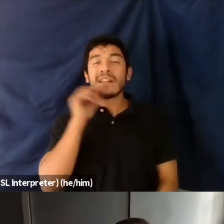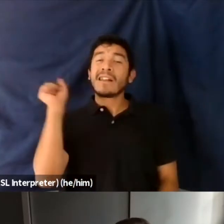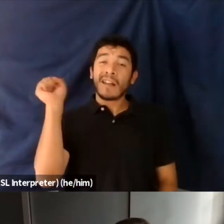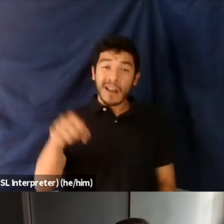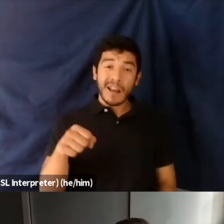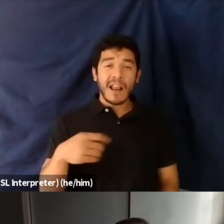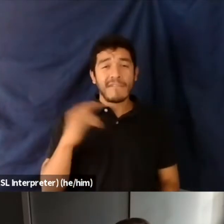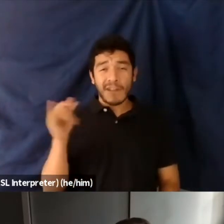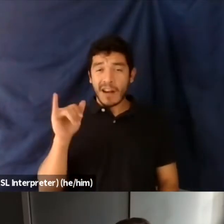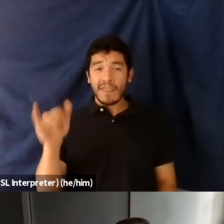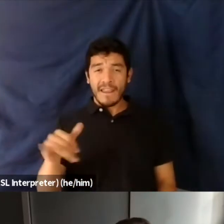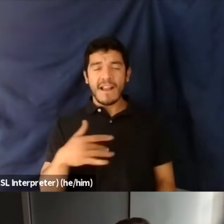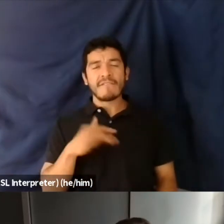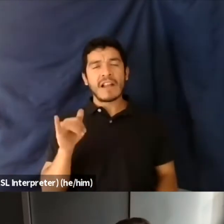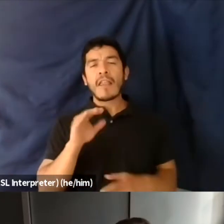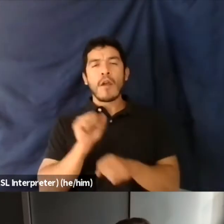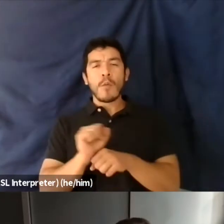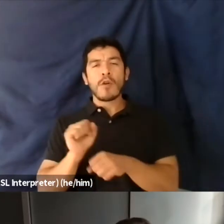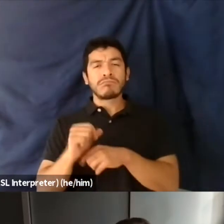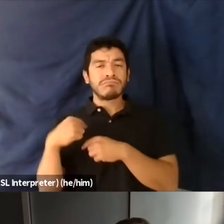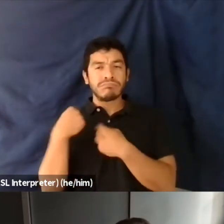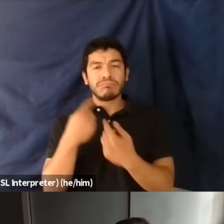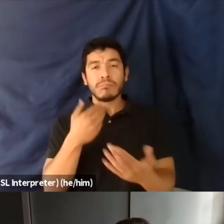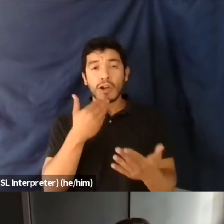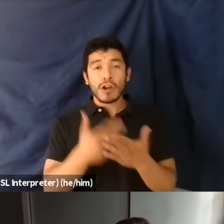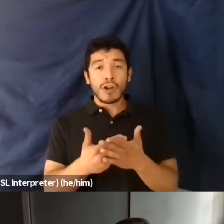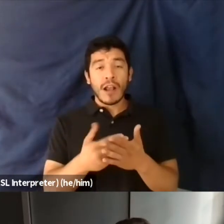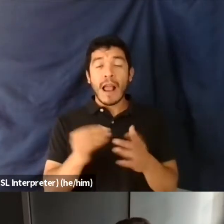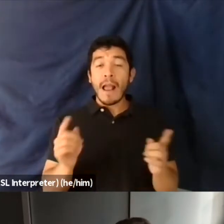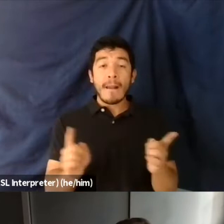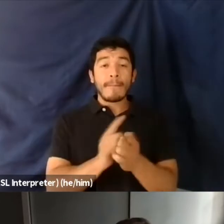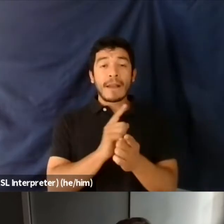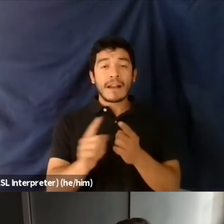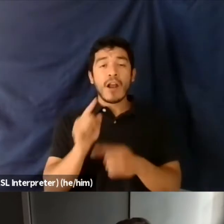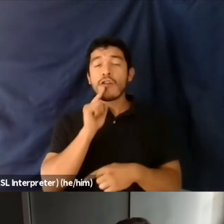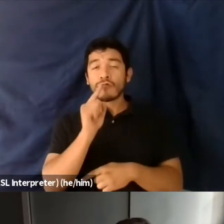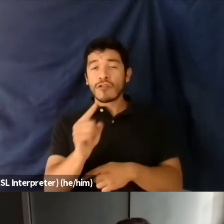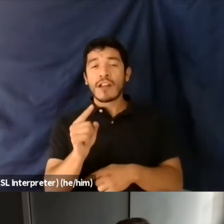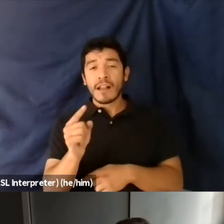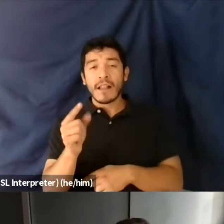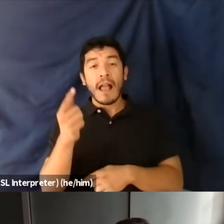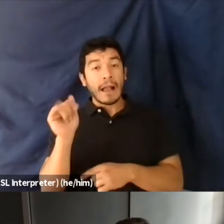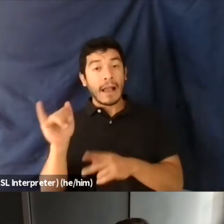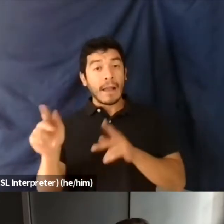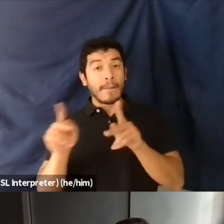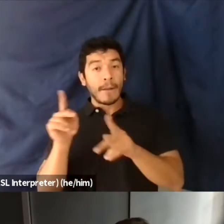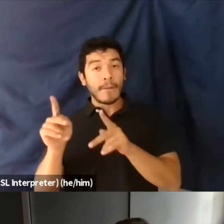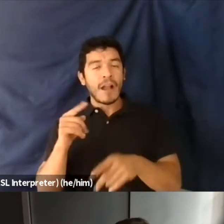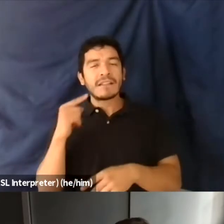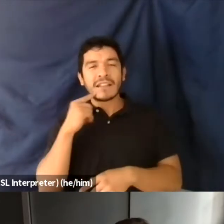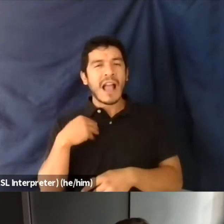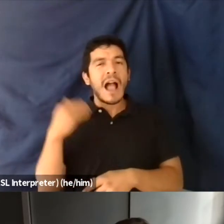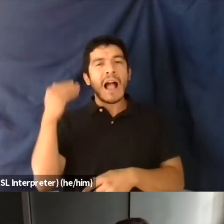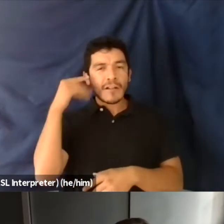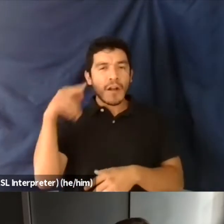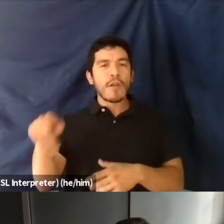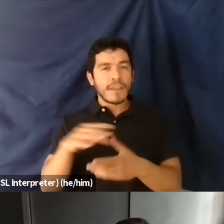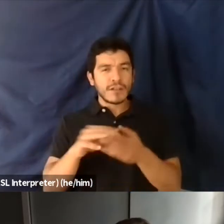Like I said about like meeting rural queer people and being like, I know the story, this is like, this is the version of my story.